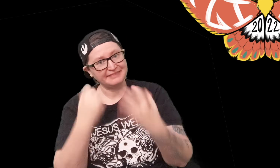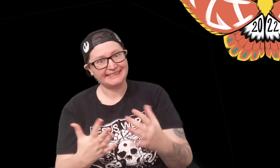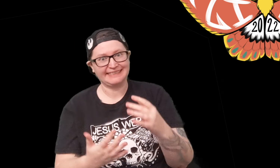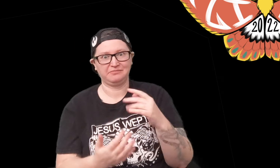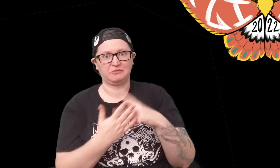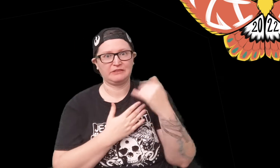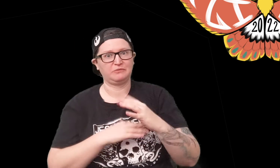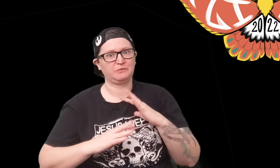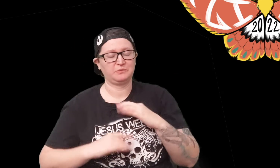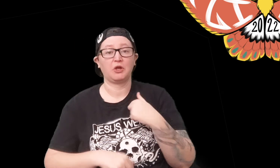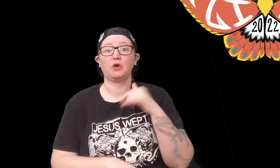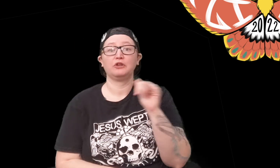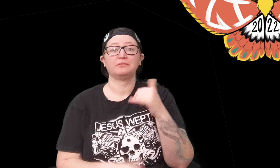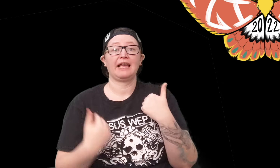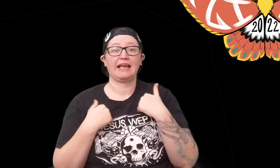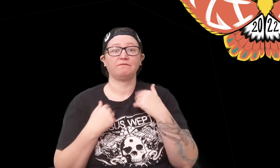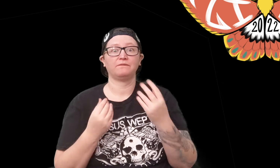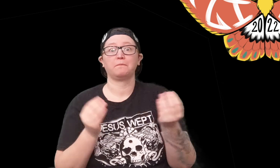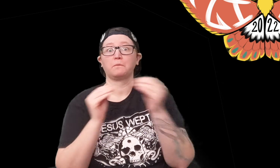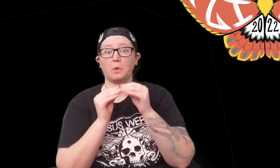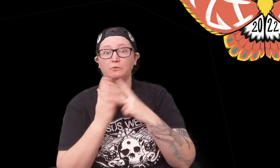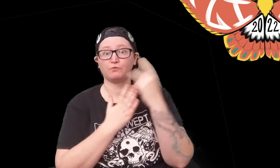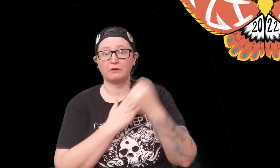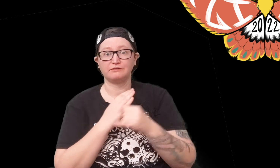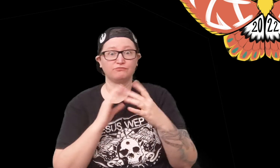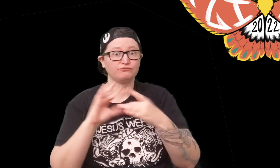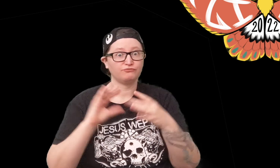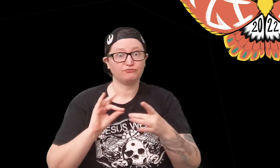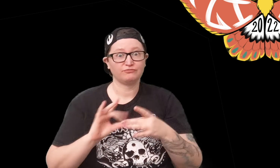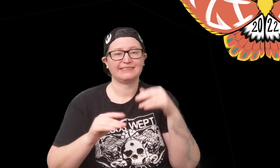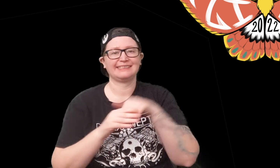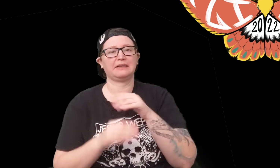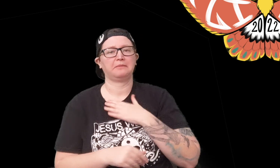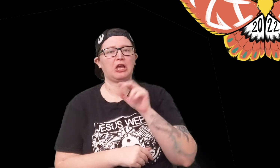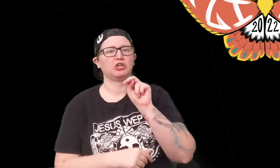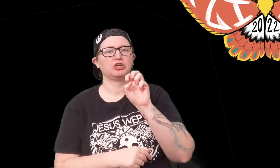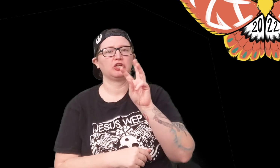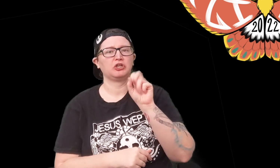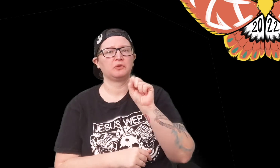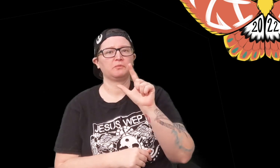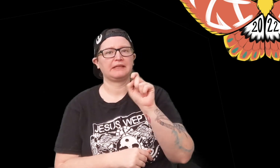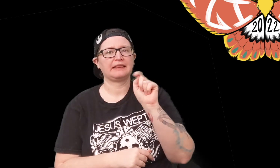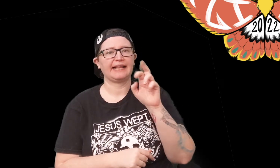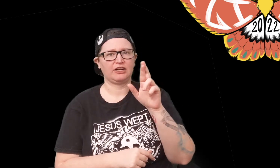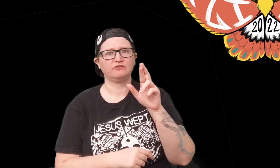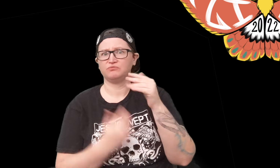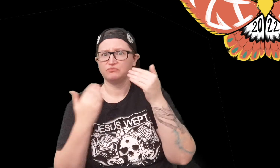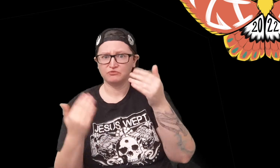there's tons more projects that are coming out and we will be talking about more projects in my